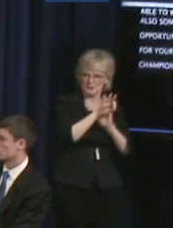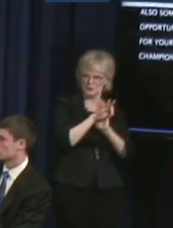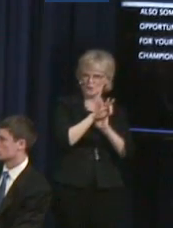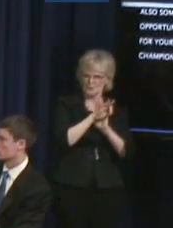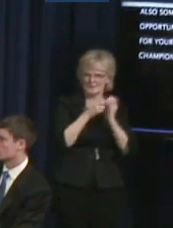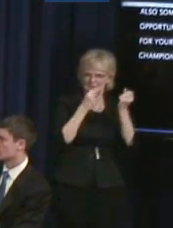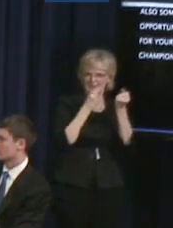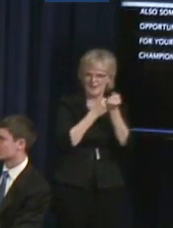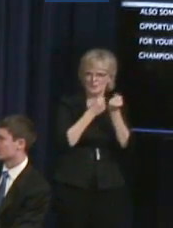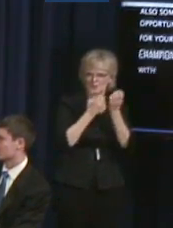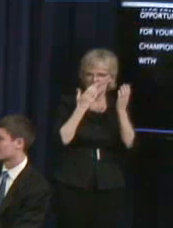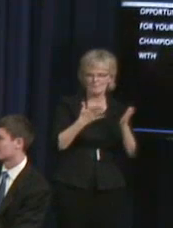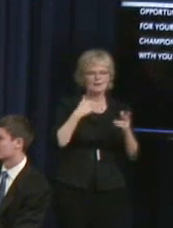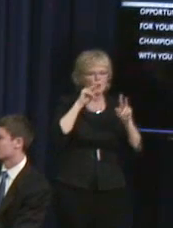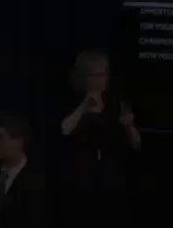Thank you.